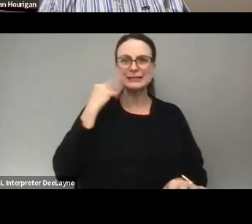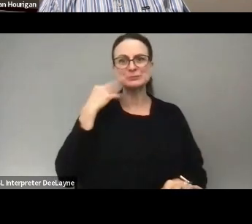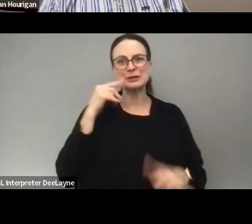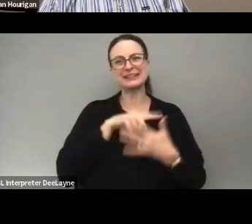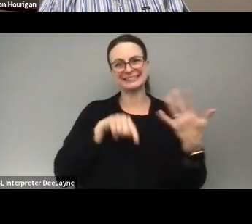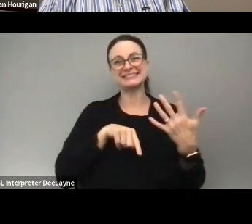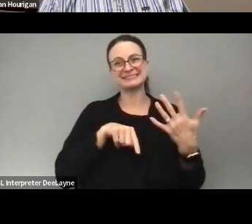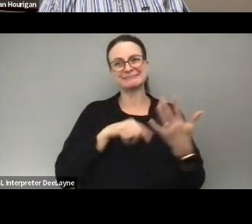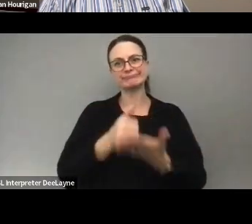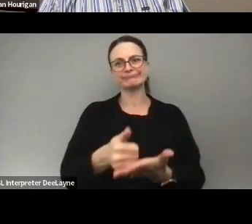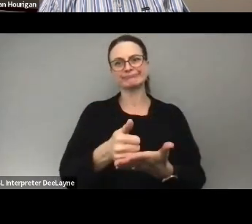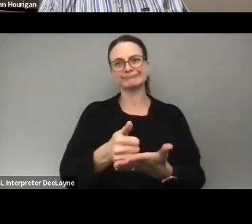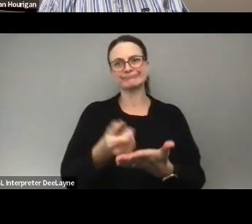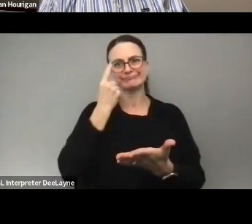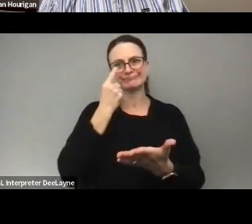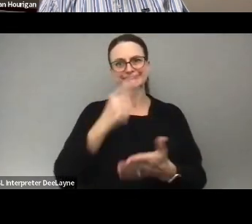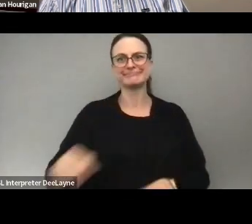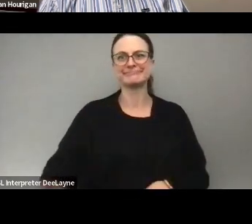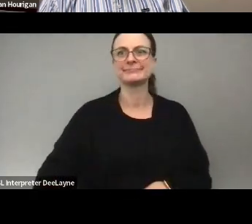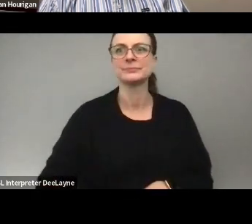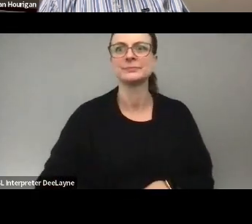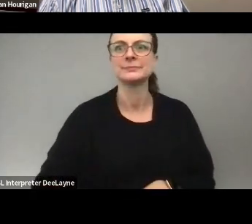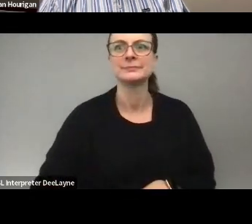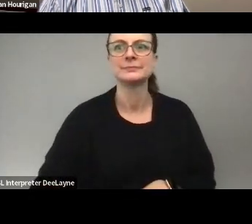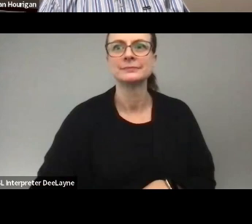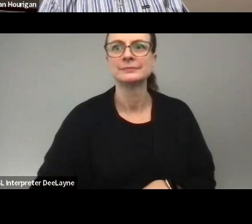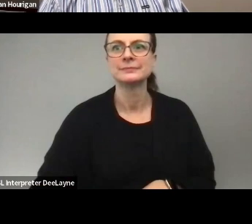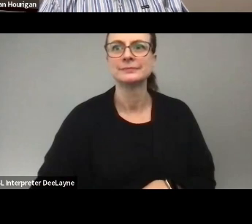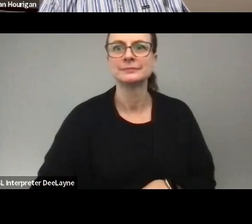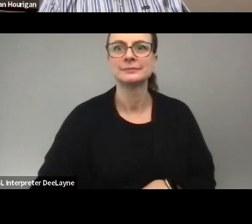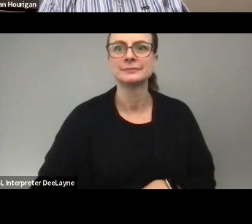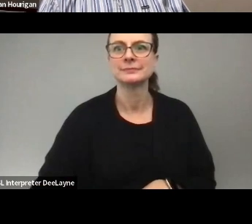that's one way by which they're going to absorb it better.